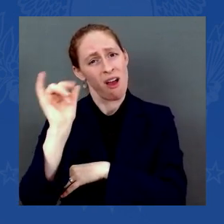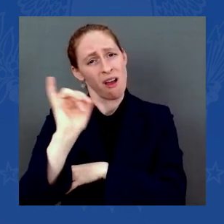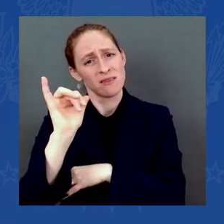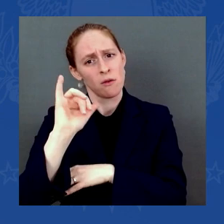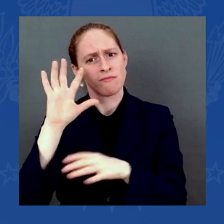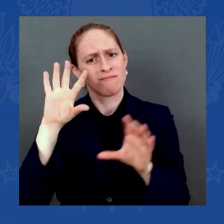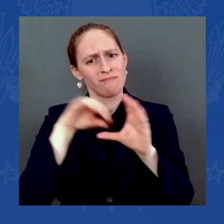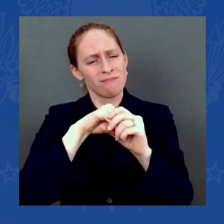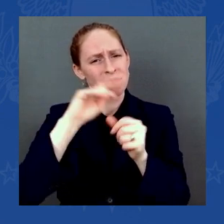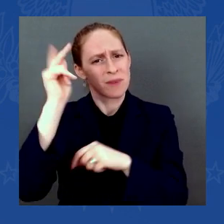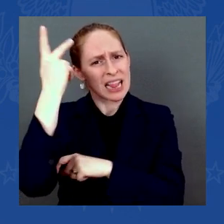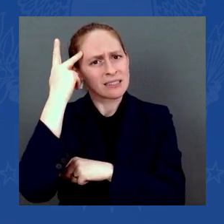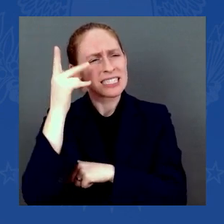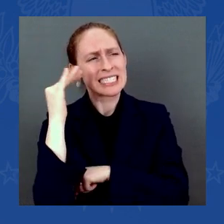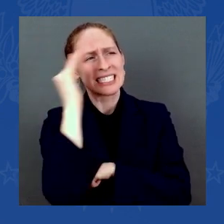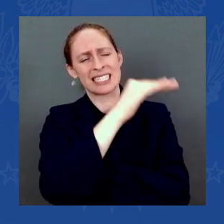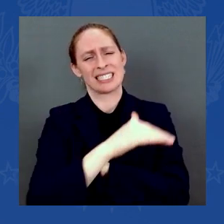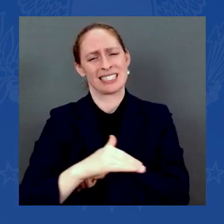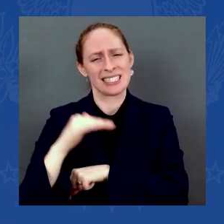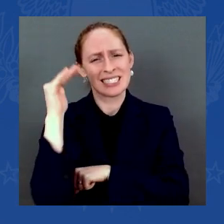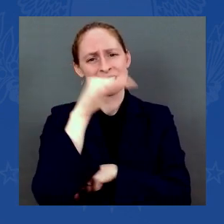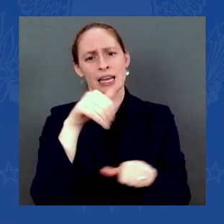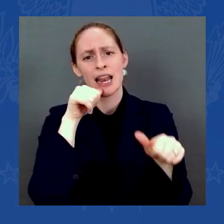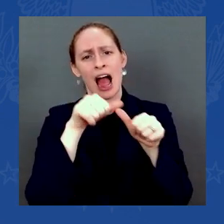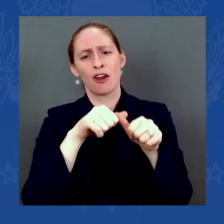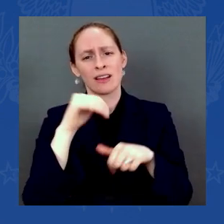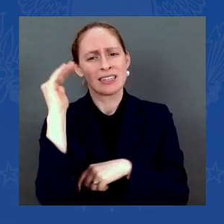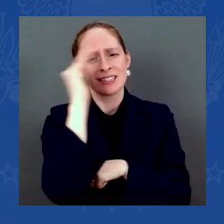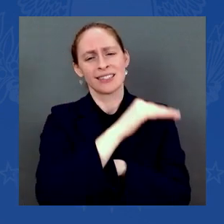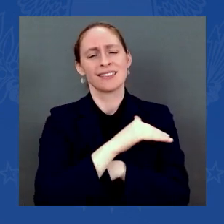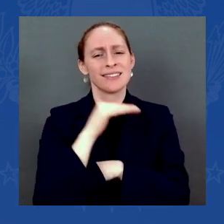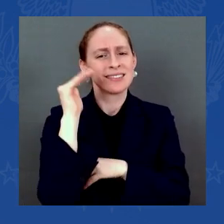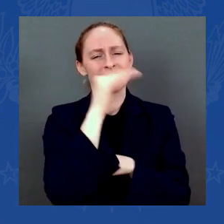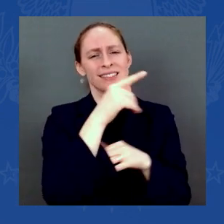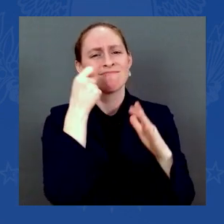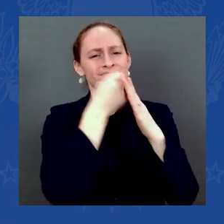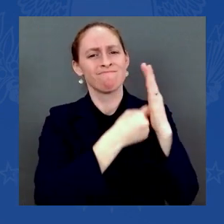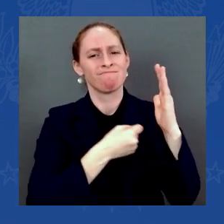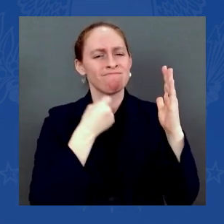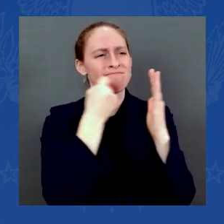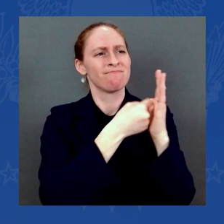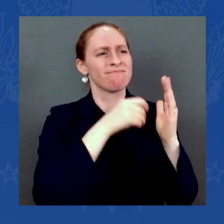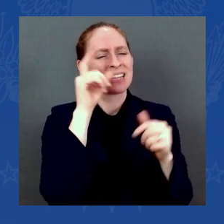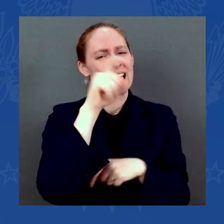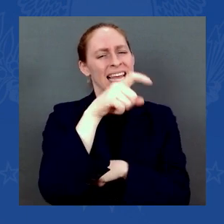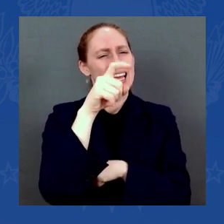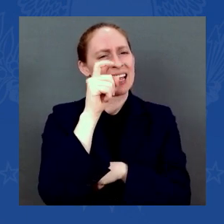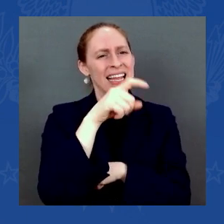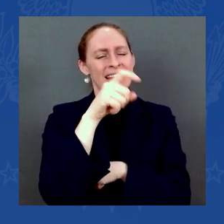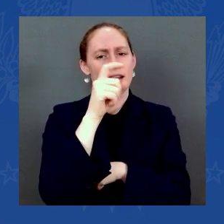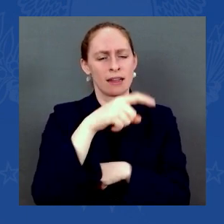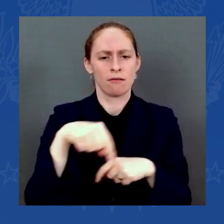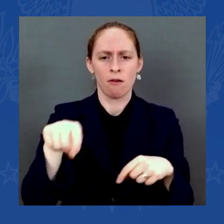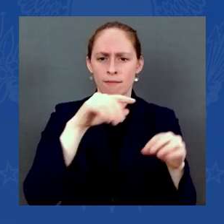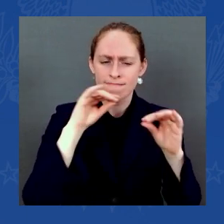to this terrible disease, to get this bill passed. I want to thank House Speaker Pelosi, Minority